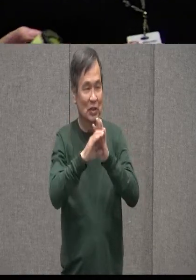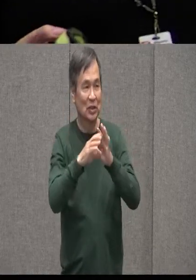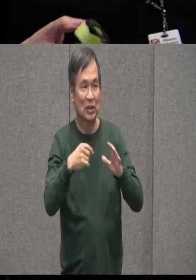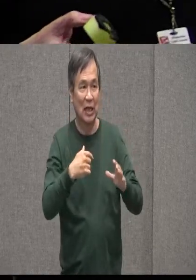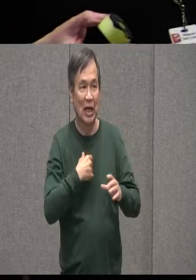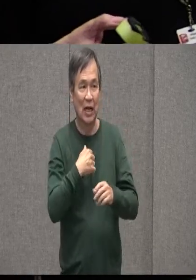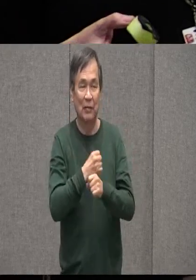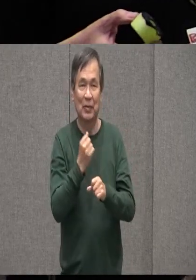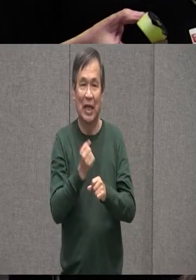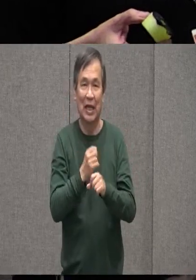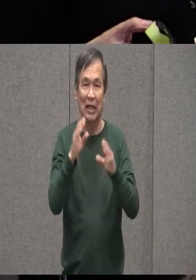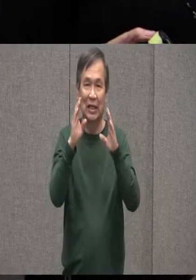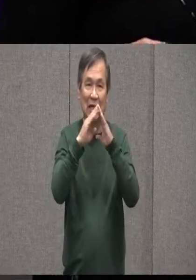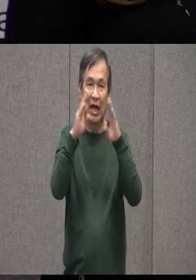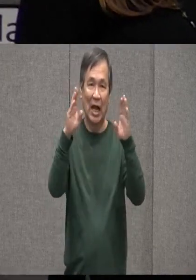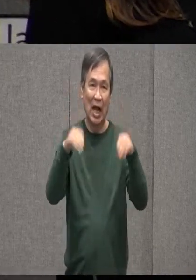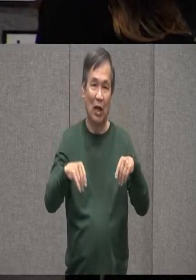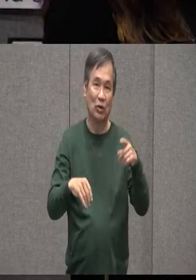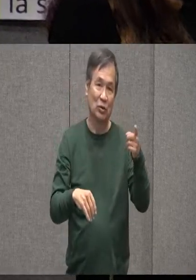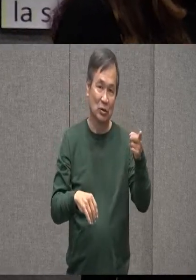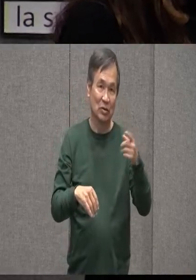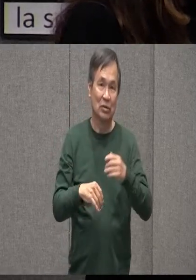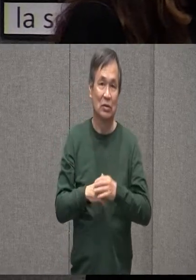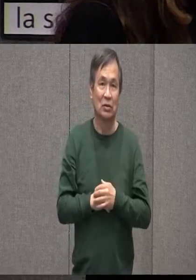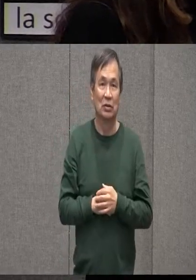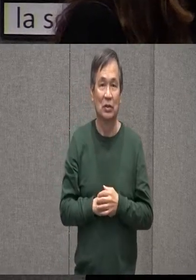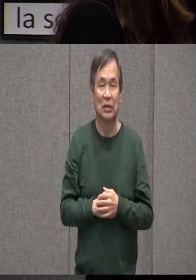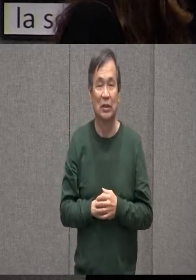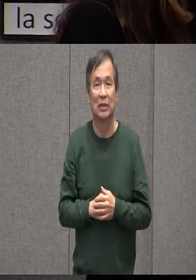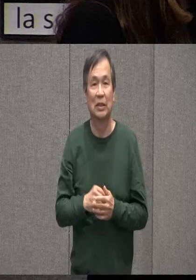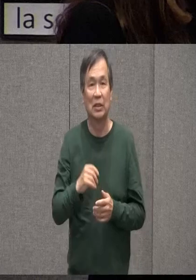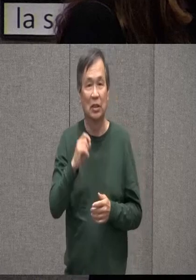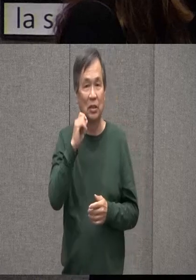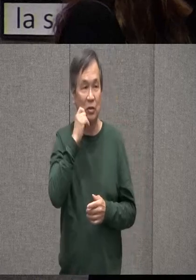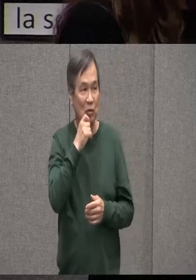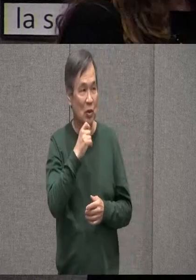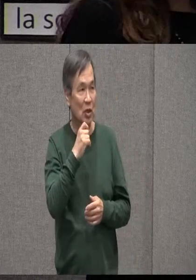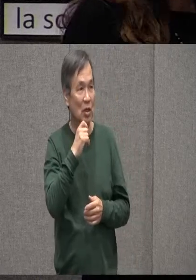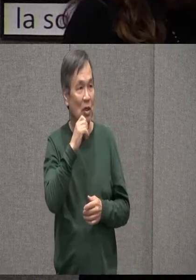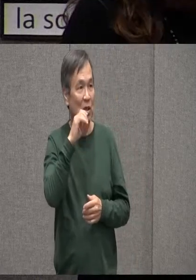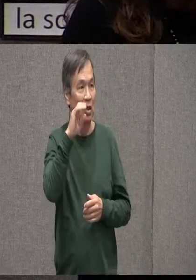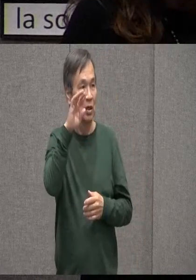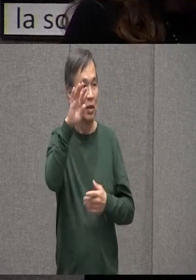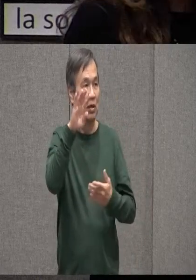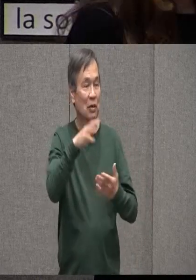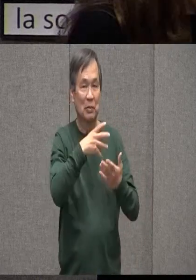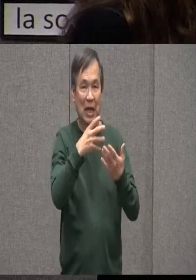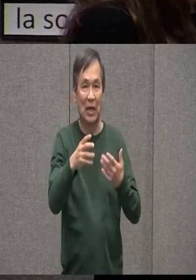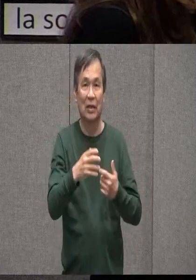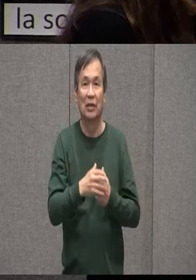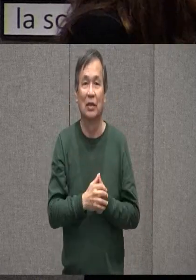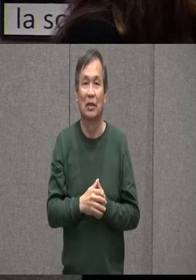and this is a really cool pattern right here. [Ms Potter] Did you make that? No, my daughter made this. [Ms Potter] Oh, well, she's an amazing artist.